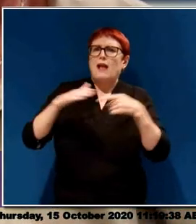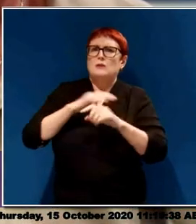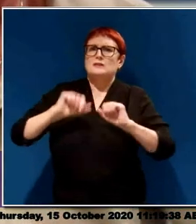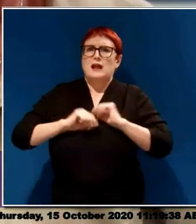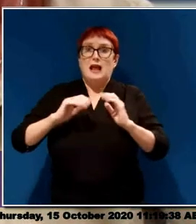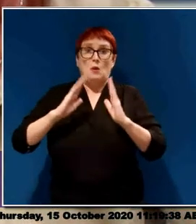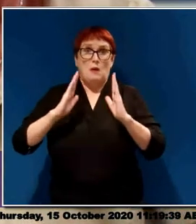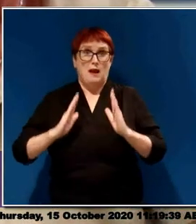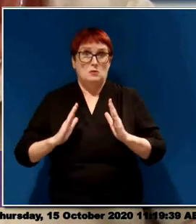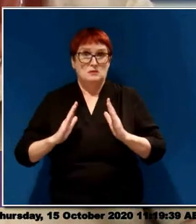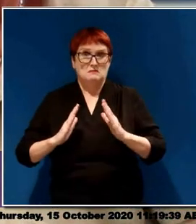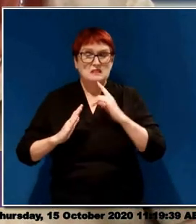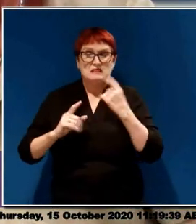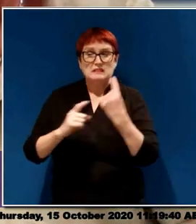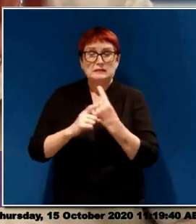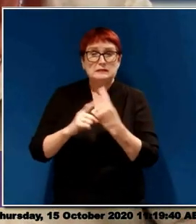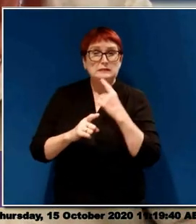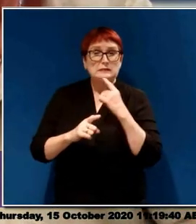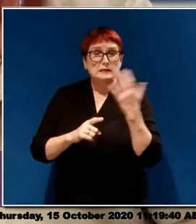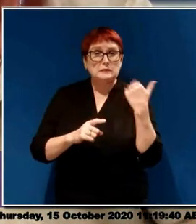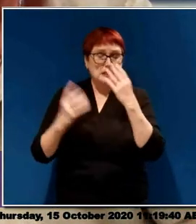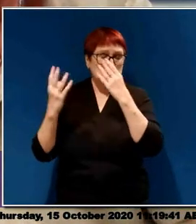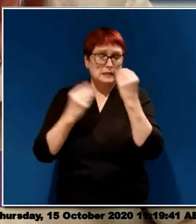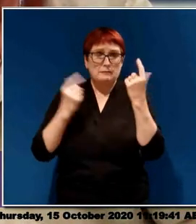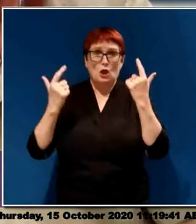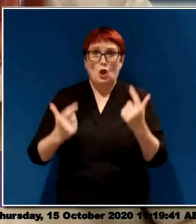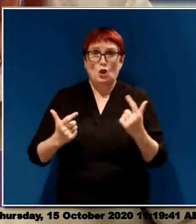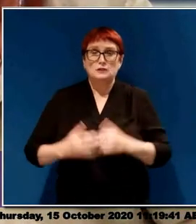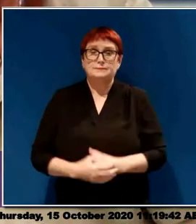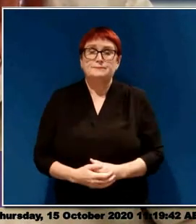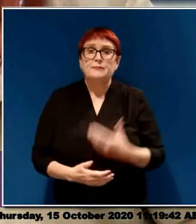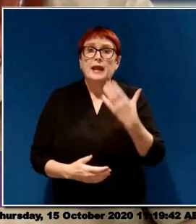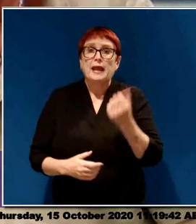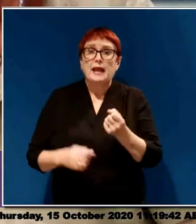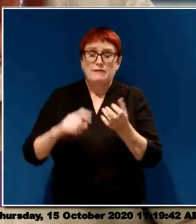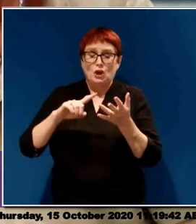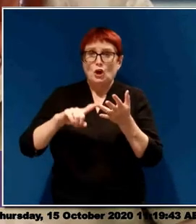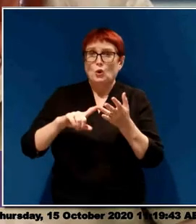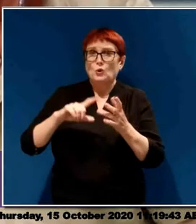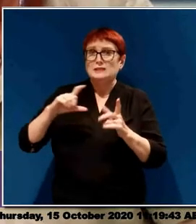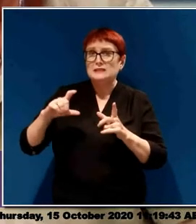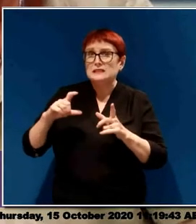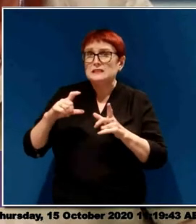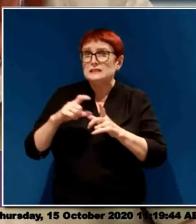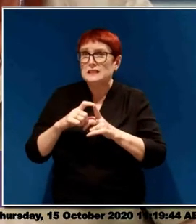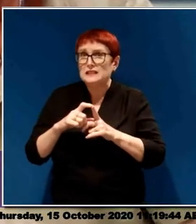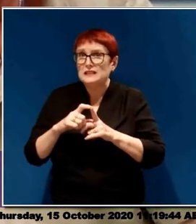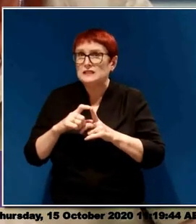He's got clinical Obsessive-Compulsive Disorder which is pretty much ruling his entire life right now.